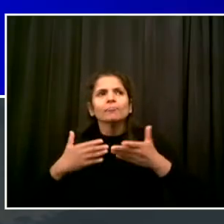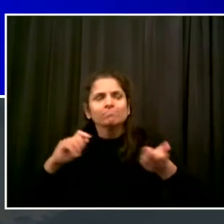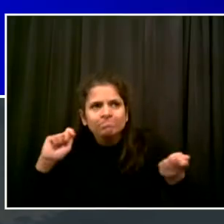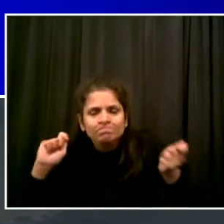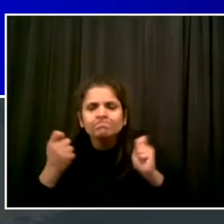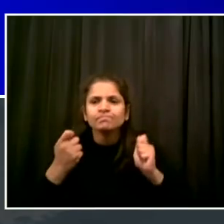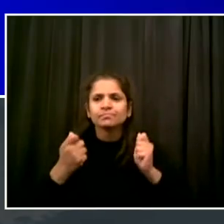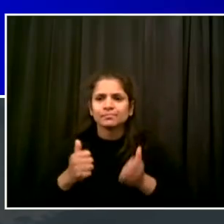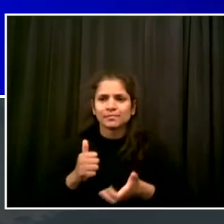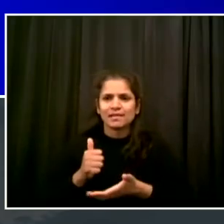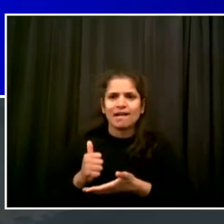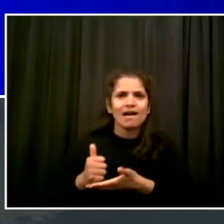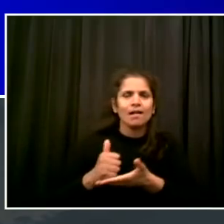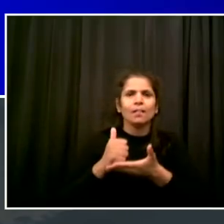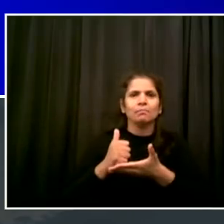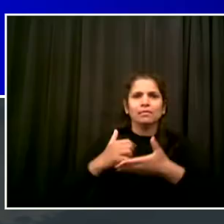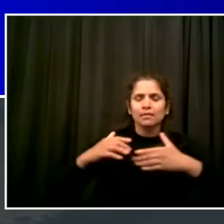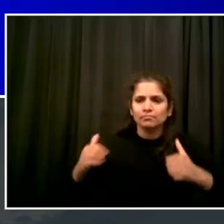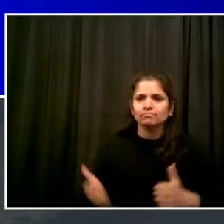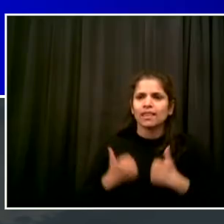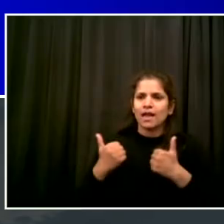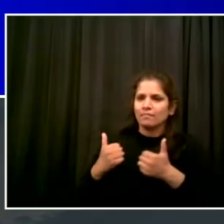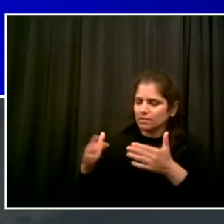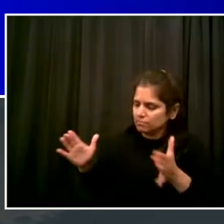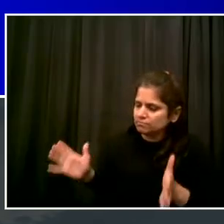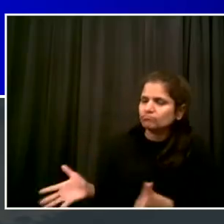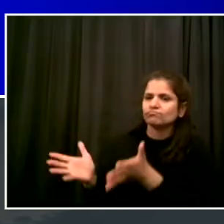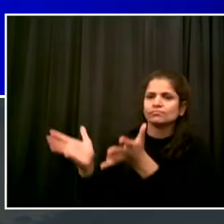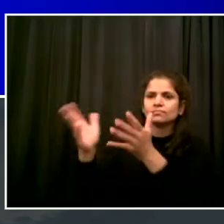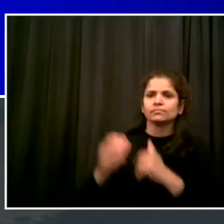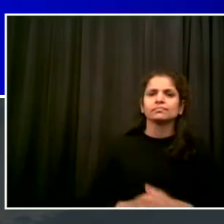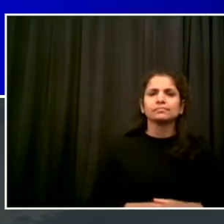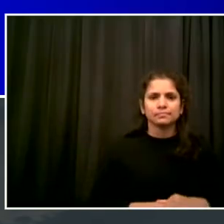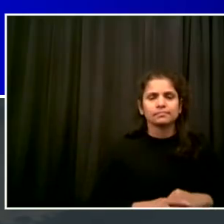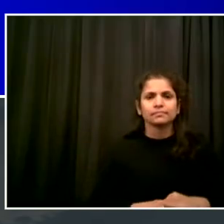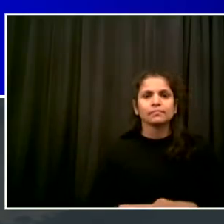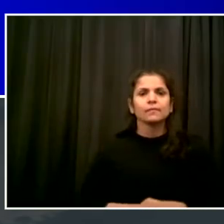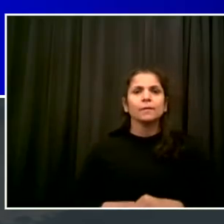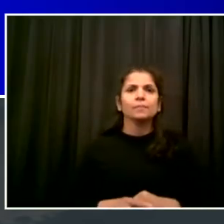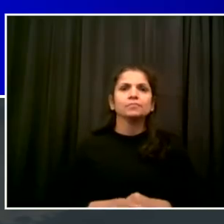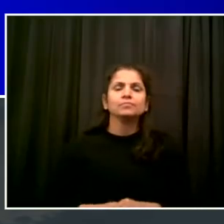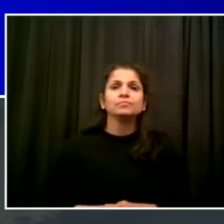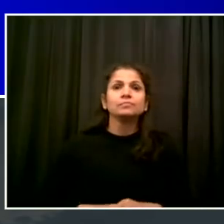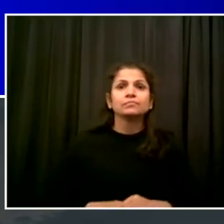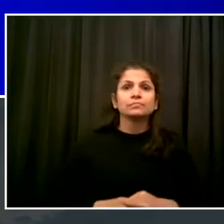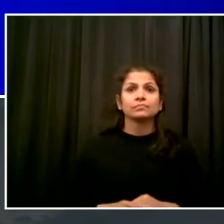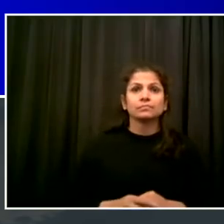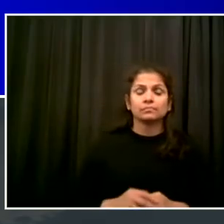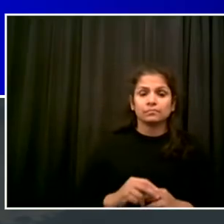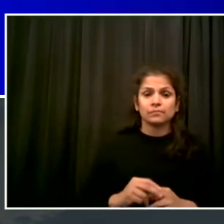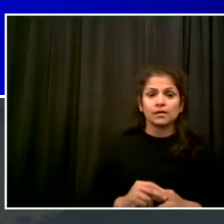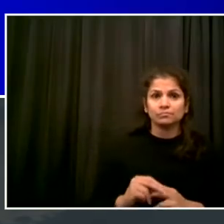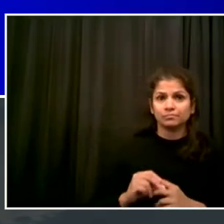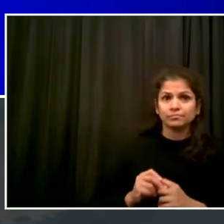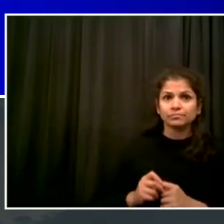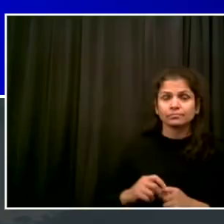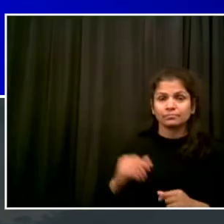A LOT OF US ARE ACCEPTING THE OFFICER AND WELL